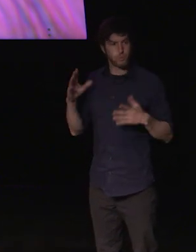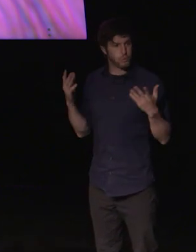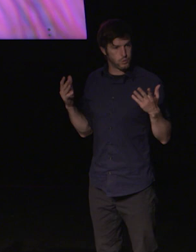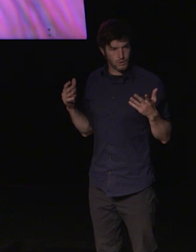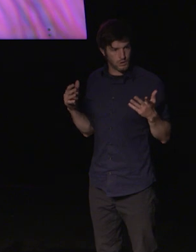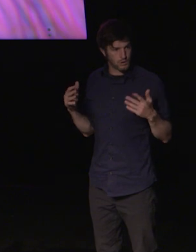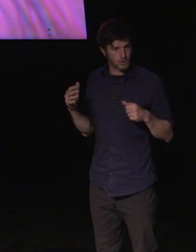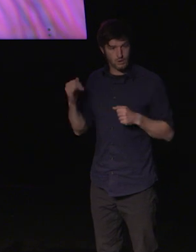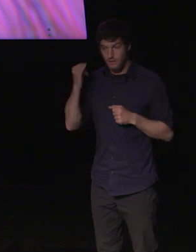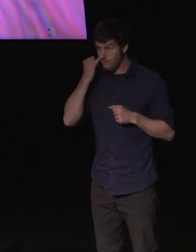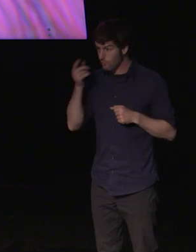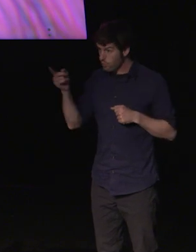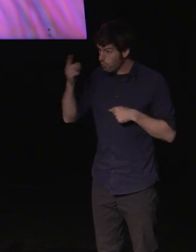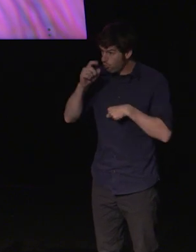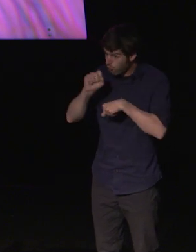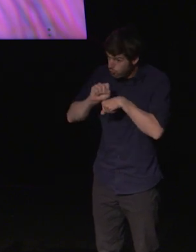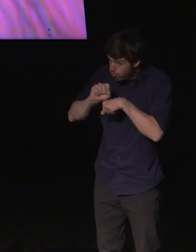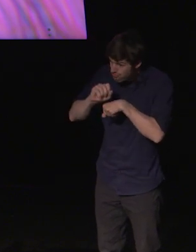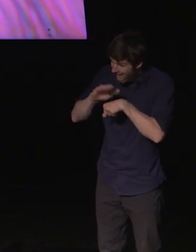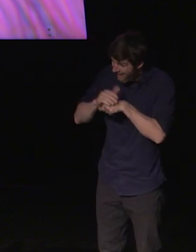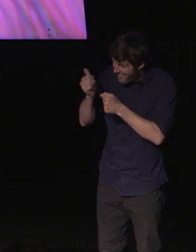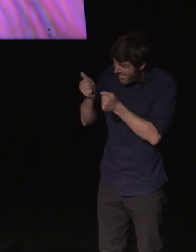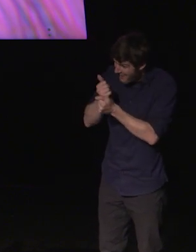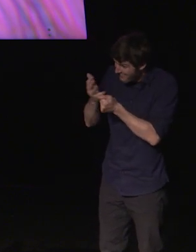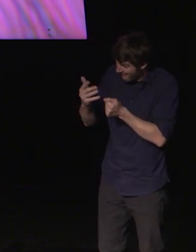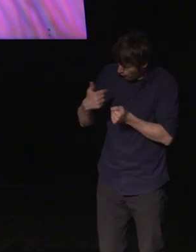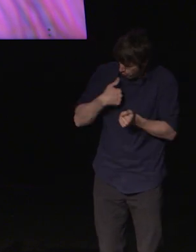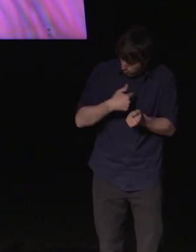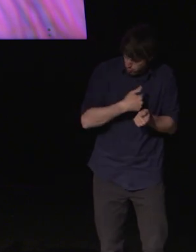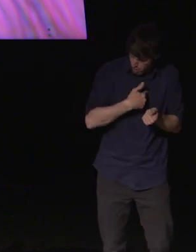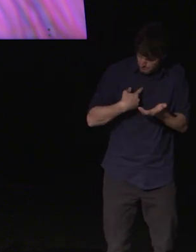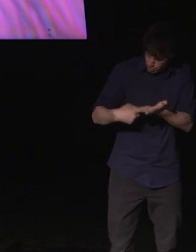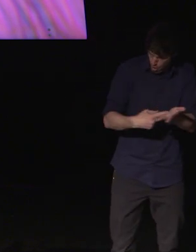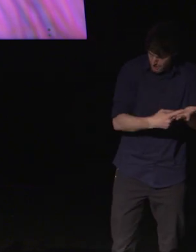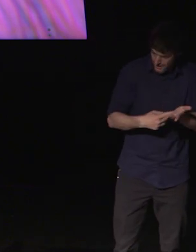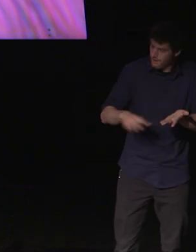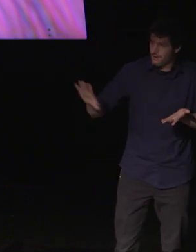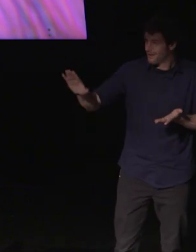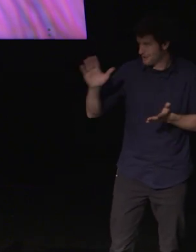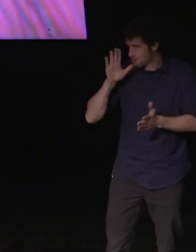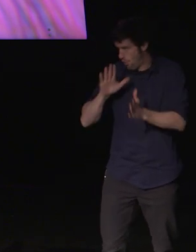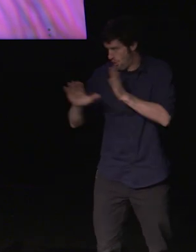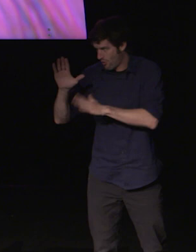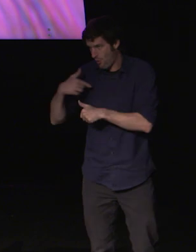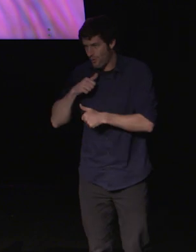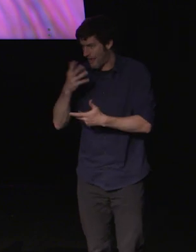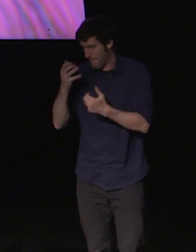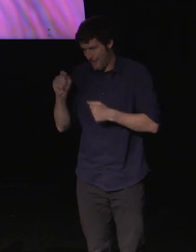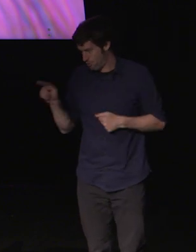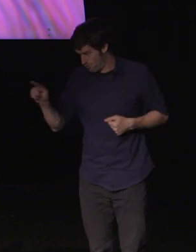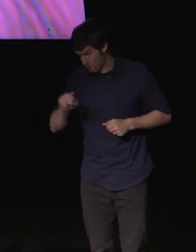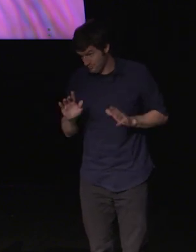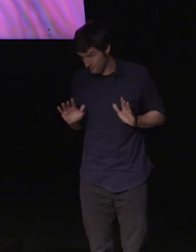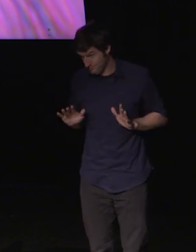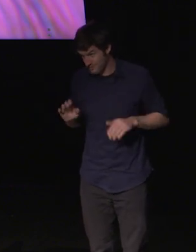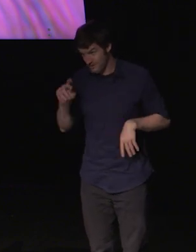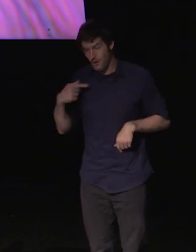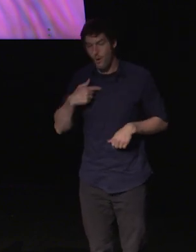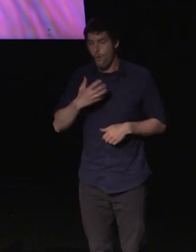If you worked on anything that we're gonna be talking about, don't worry, we're not mad at you. LAUGHS AUDIENCE LAGHS We're mad at the situation.